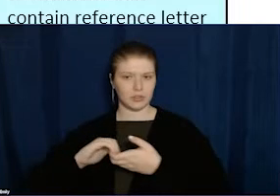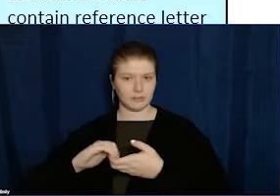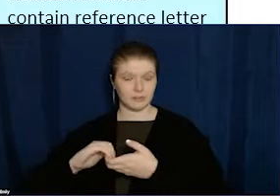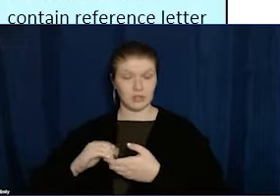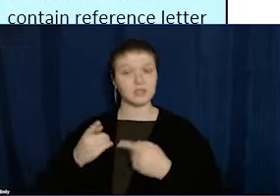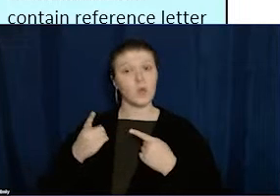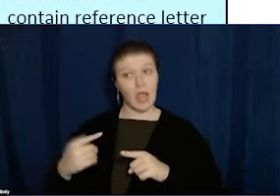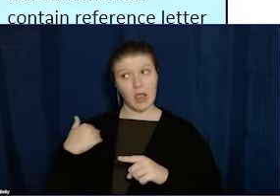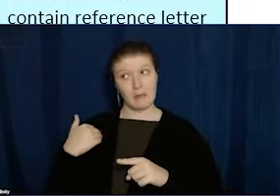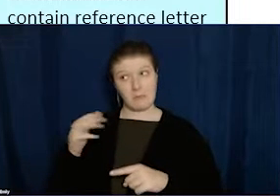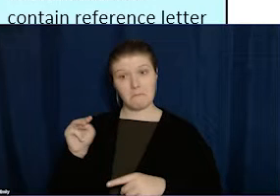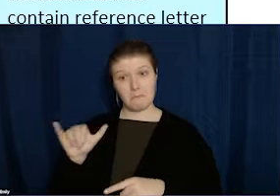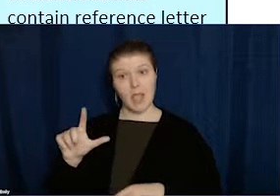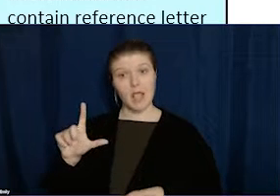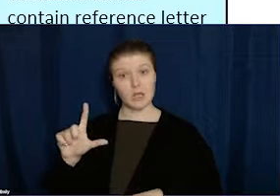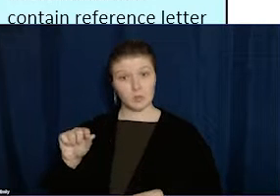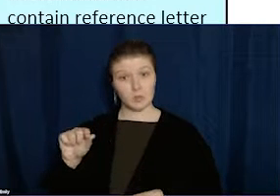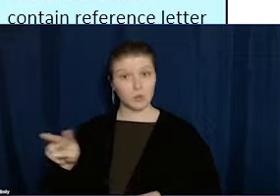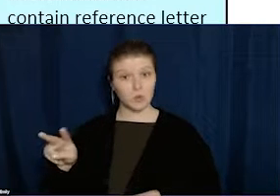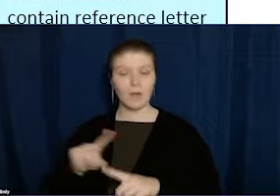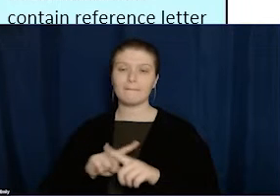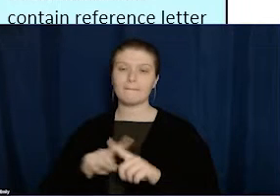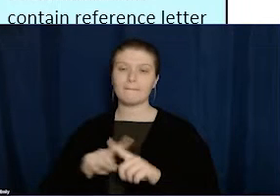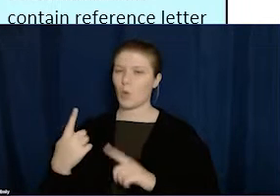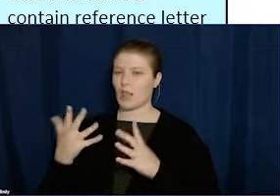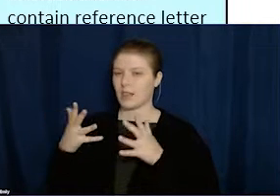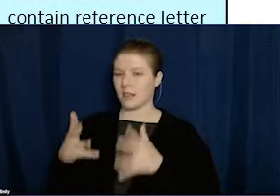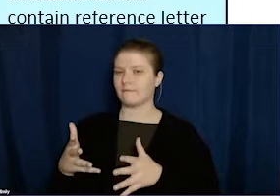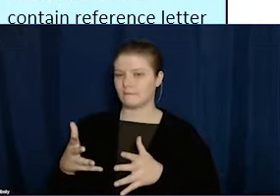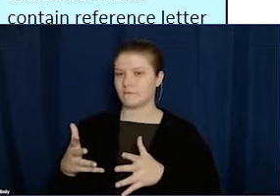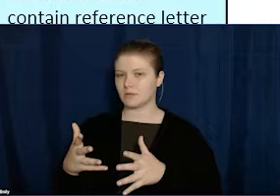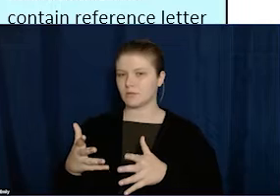But this last remaining piece are ones that require reference letter writers.